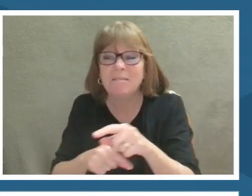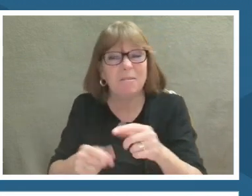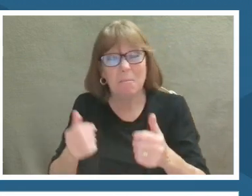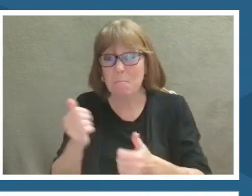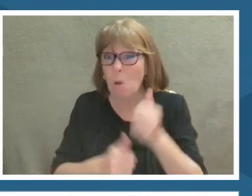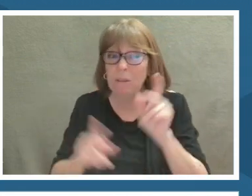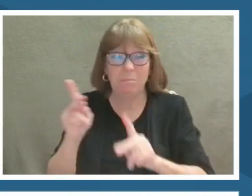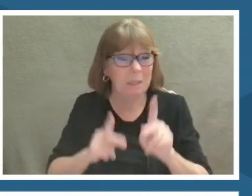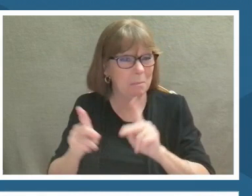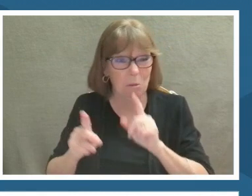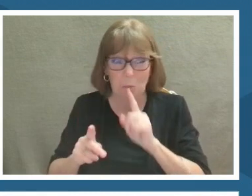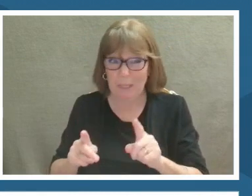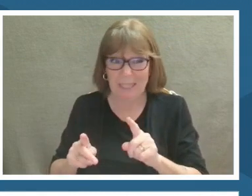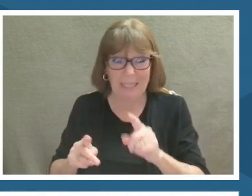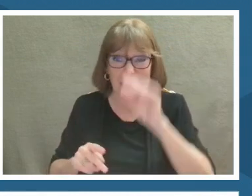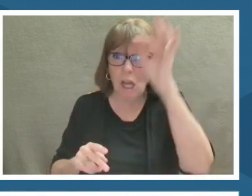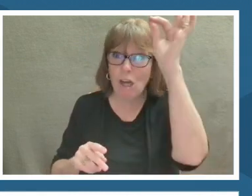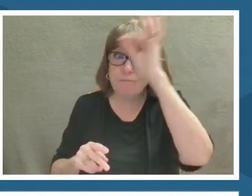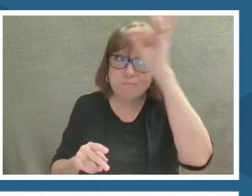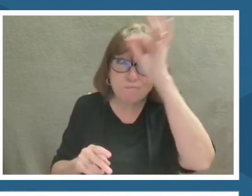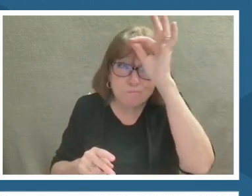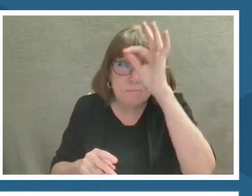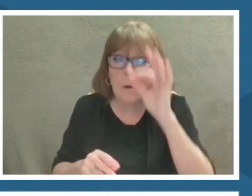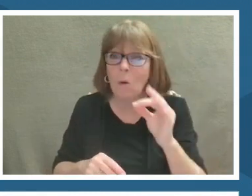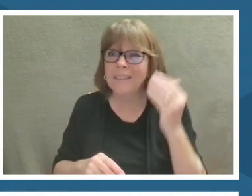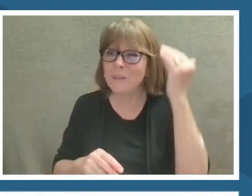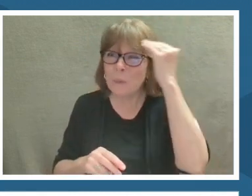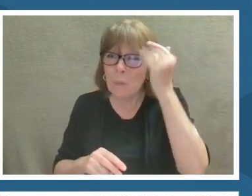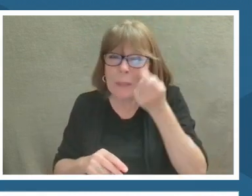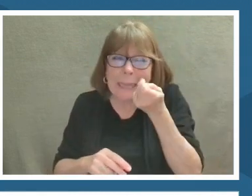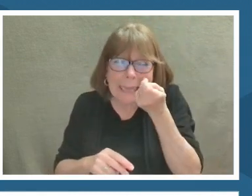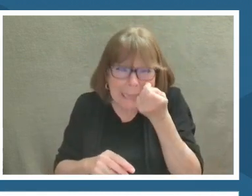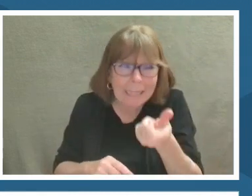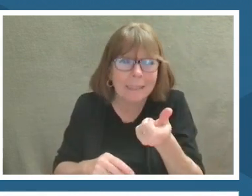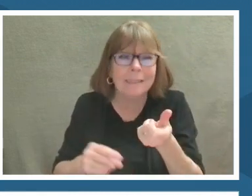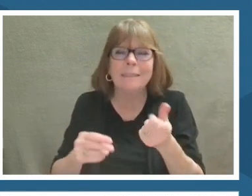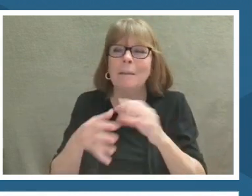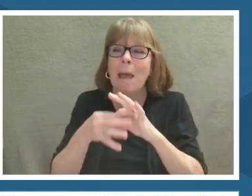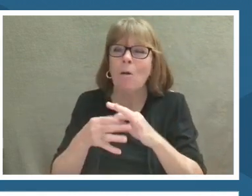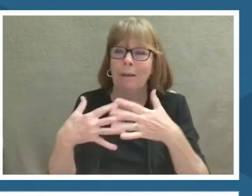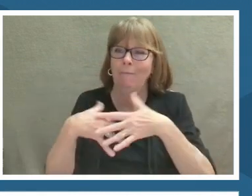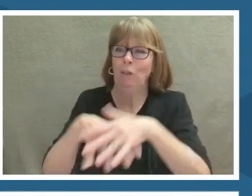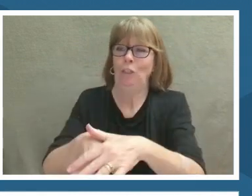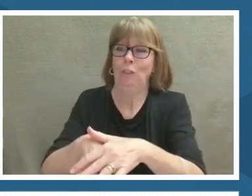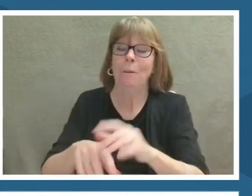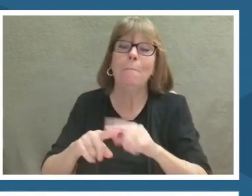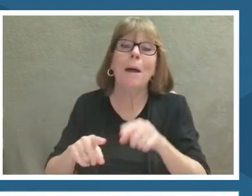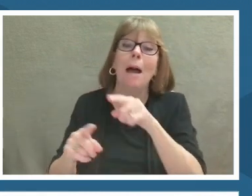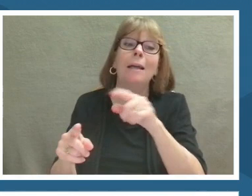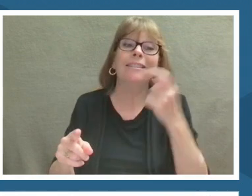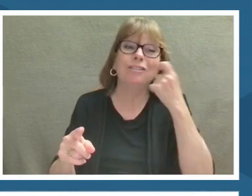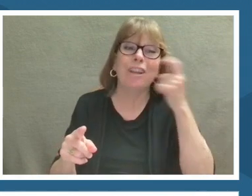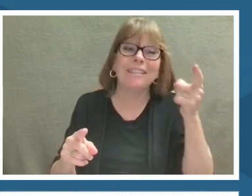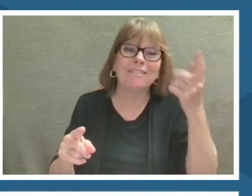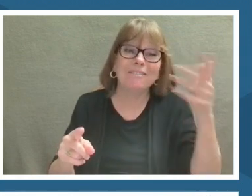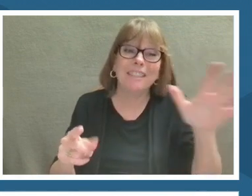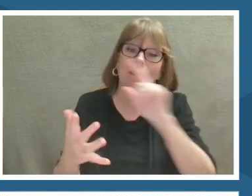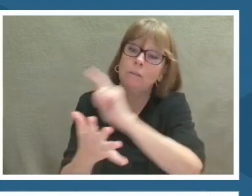education as you as you entered this session so now after hearing these great